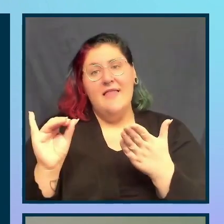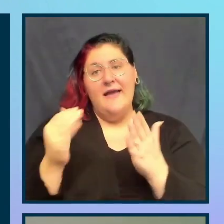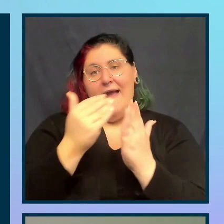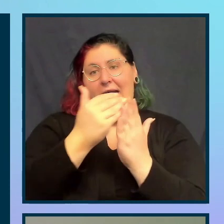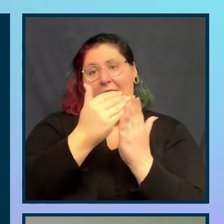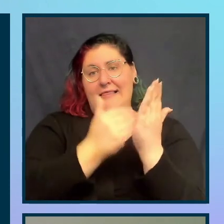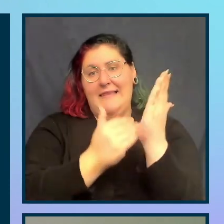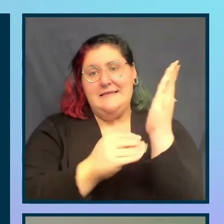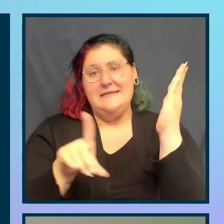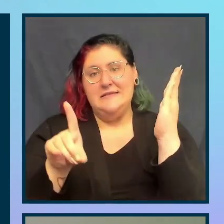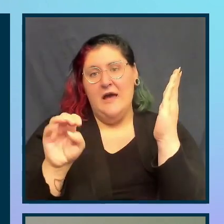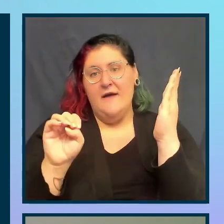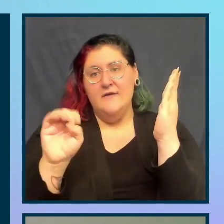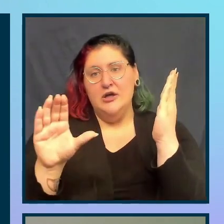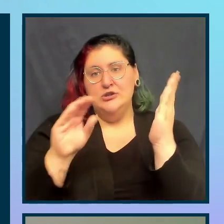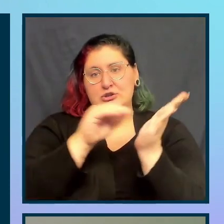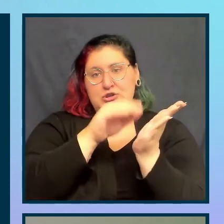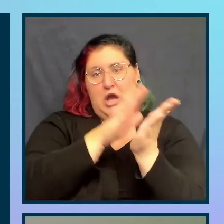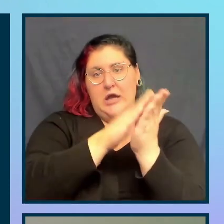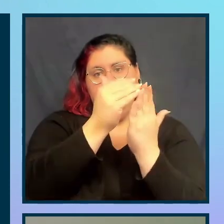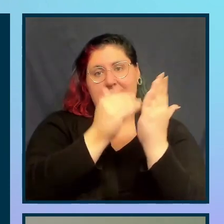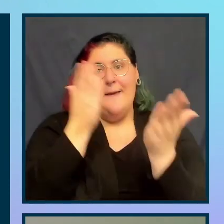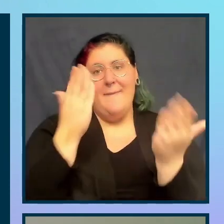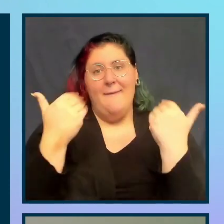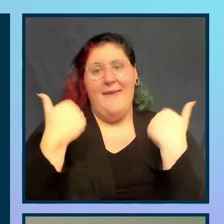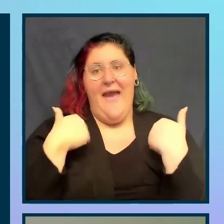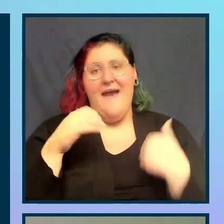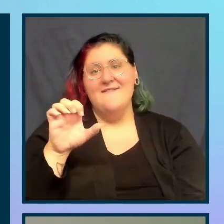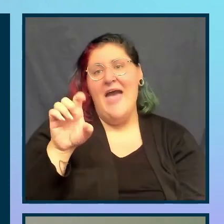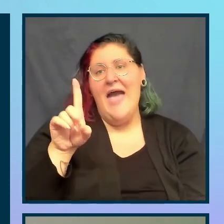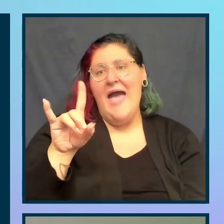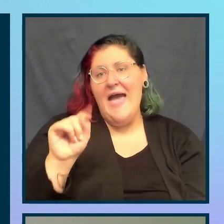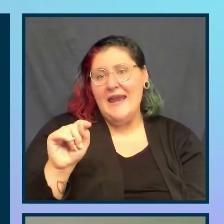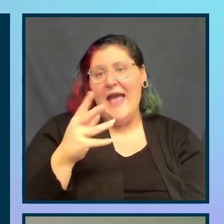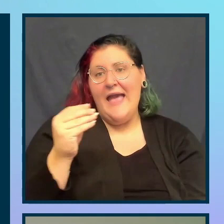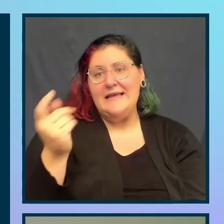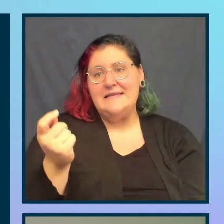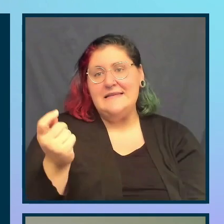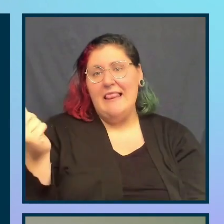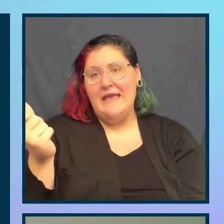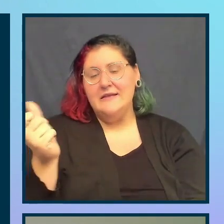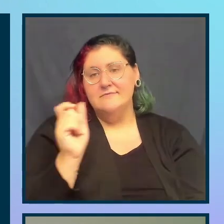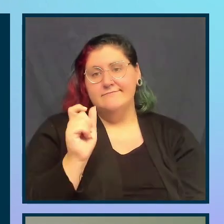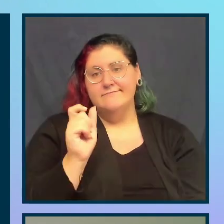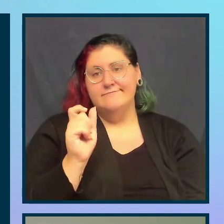delete buttons on them. Things like that, that in ARIA don't have a way to actually define,